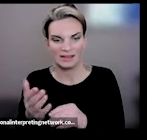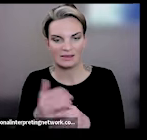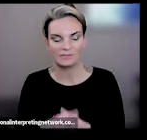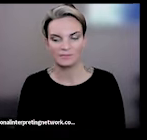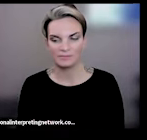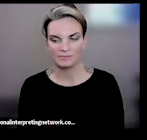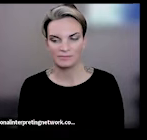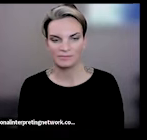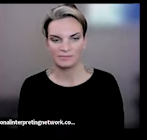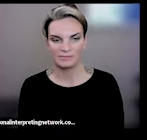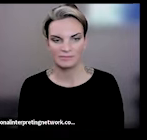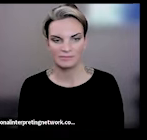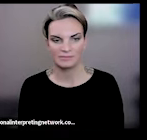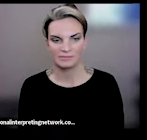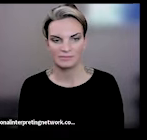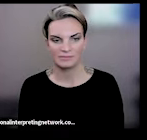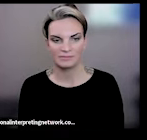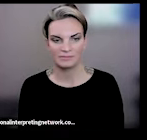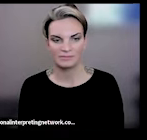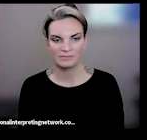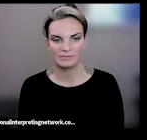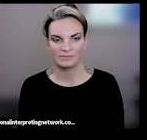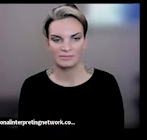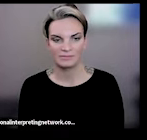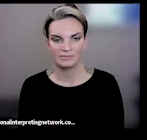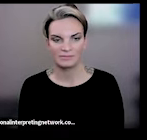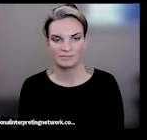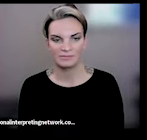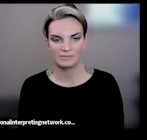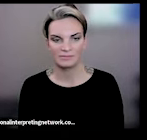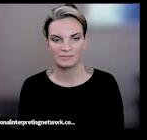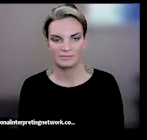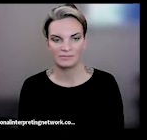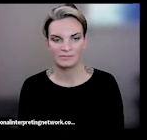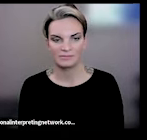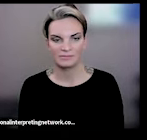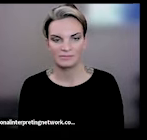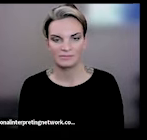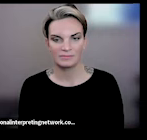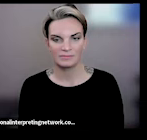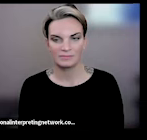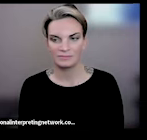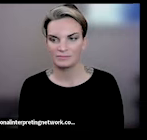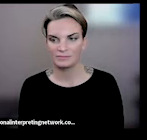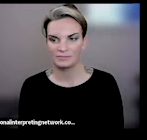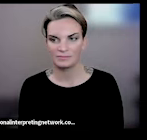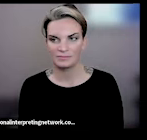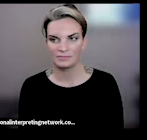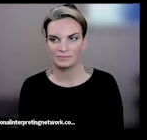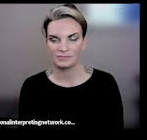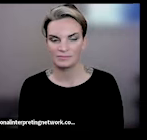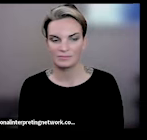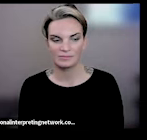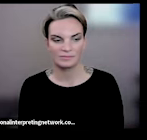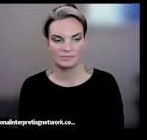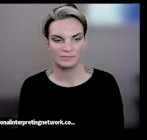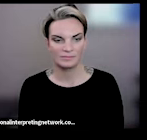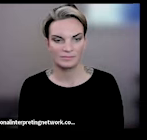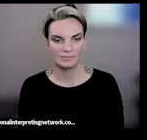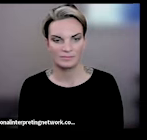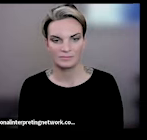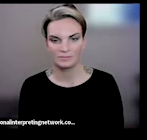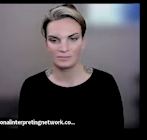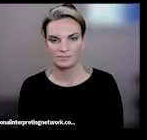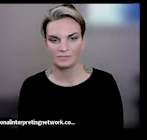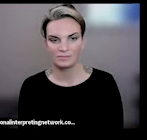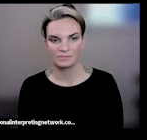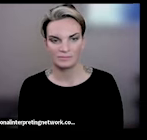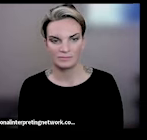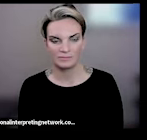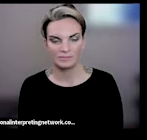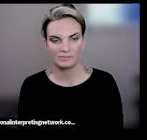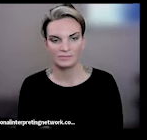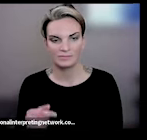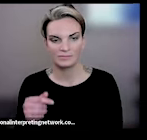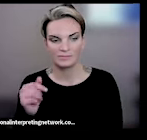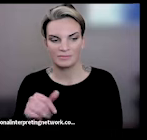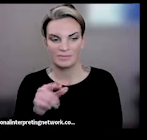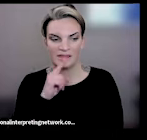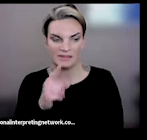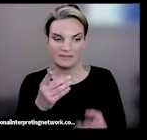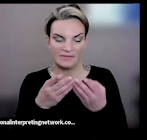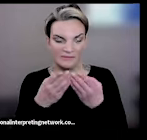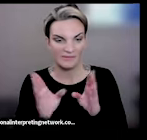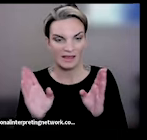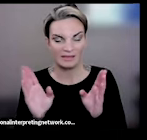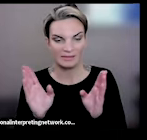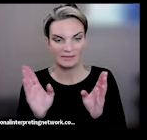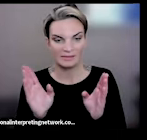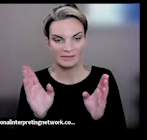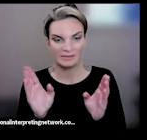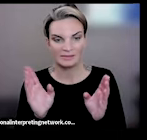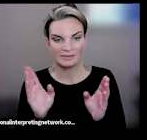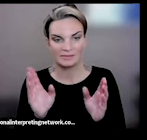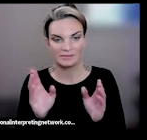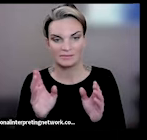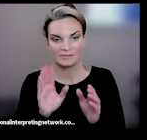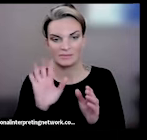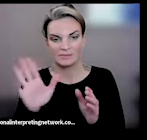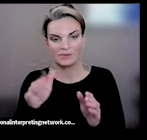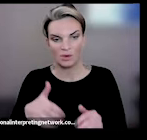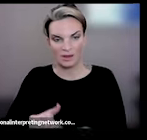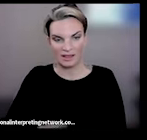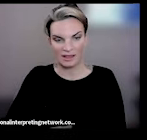that? JULIA: So, this is vast basically as long as your gastrointestinal tract is, you have